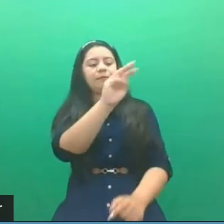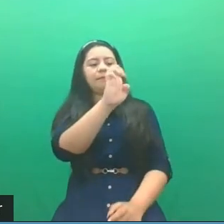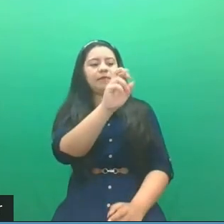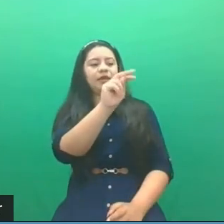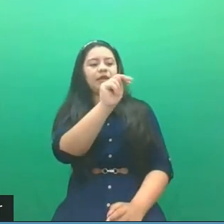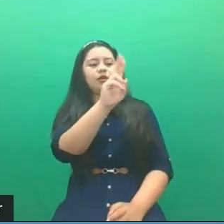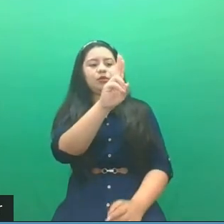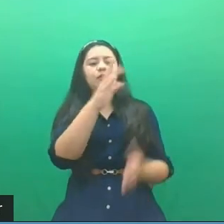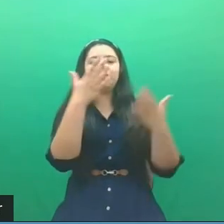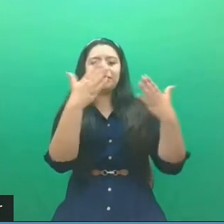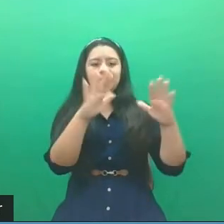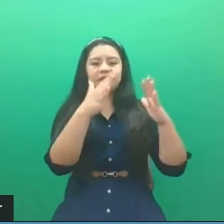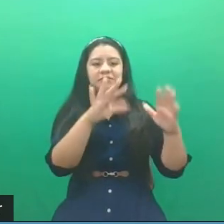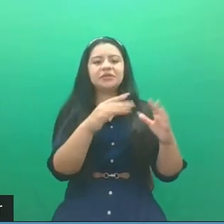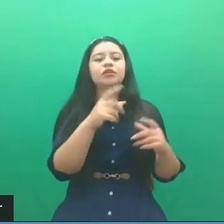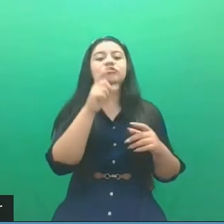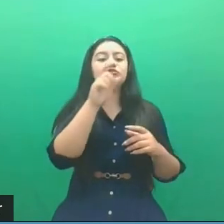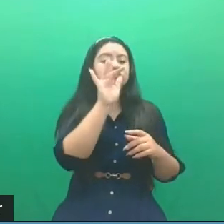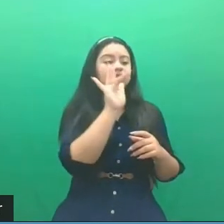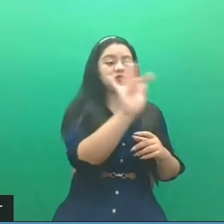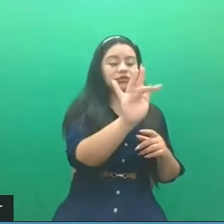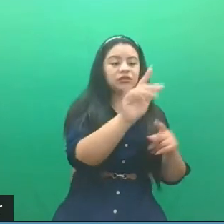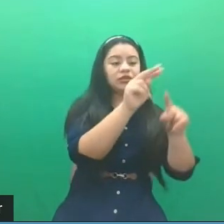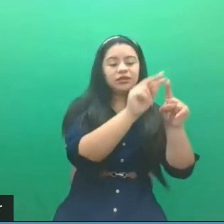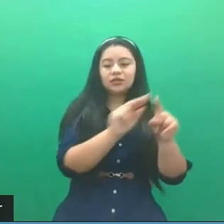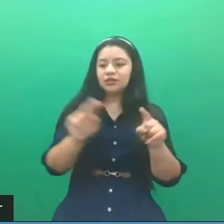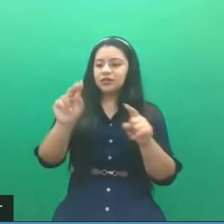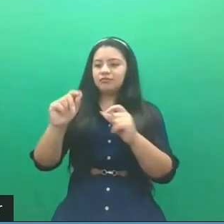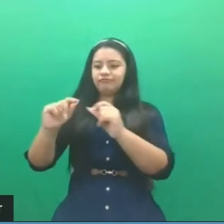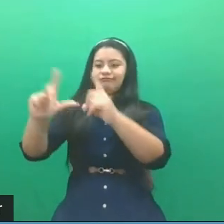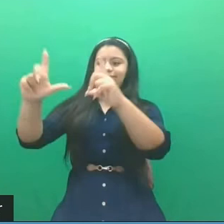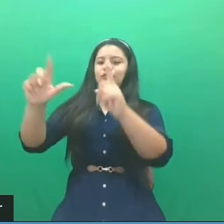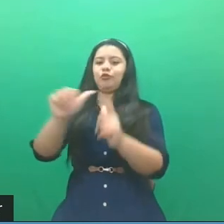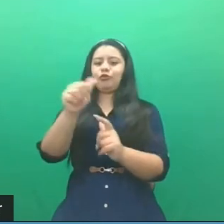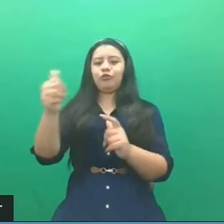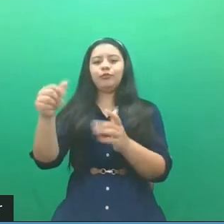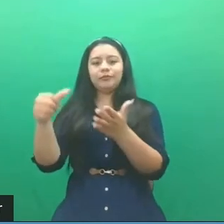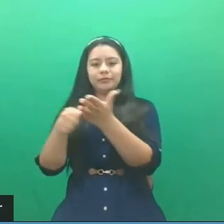as a link, as a control as we you know from a technical perspective. But if you're talking